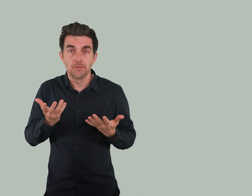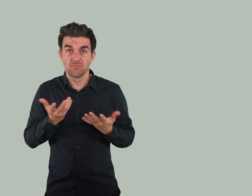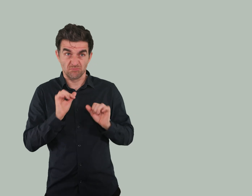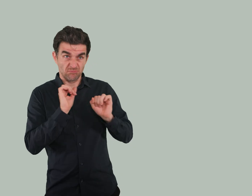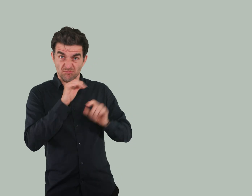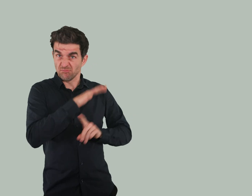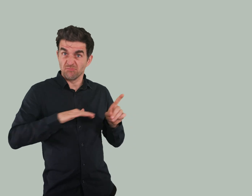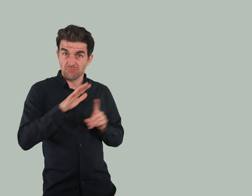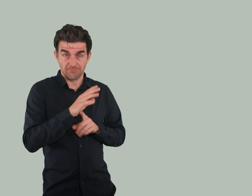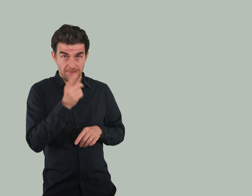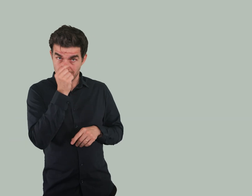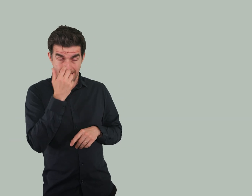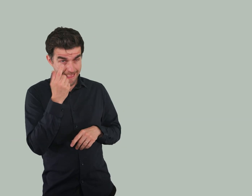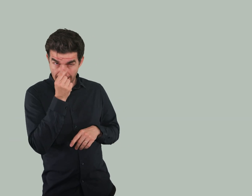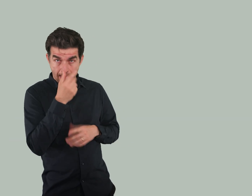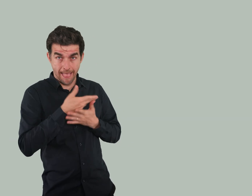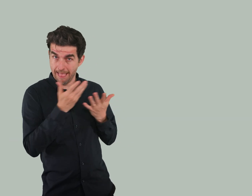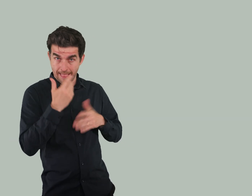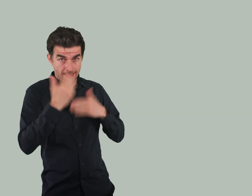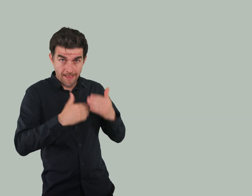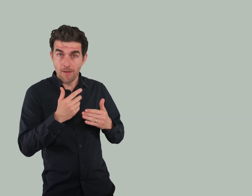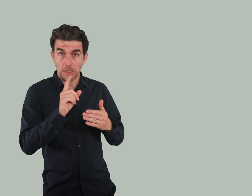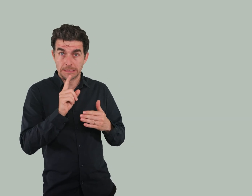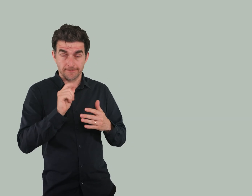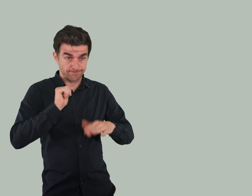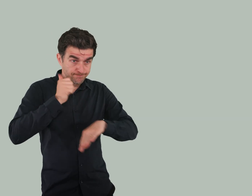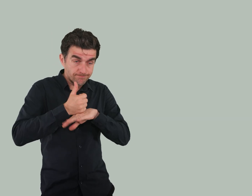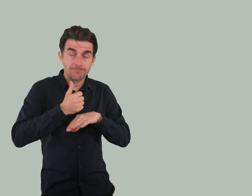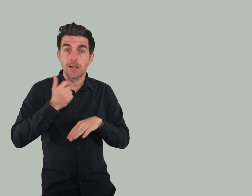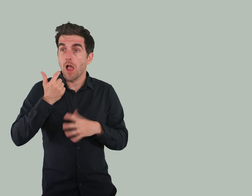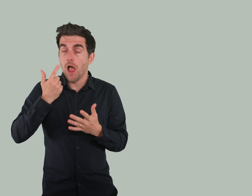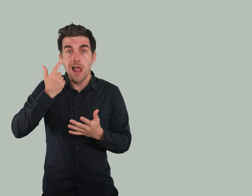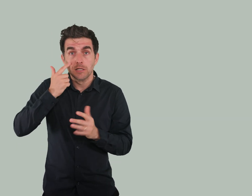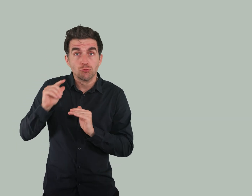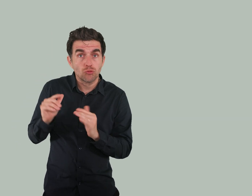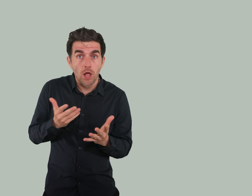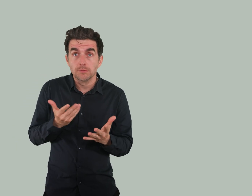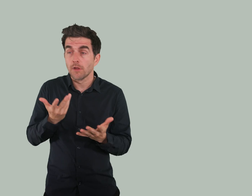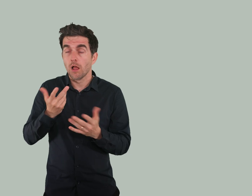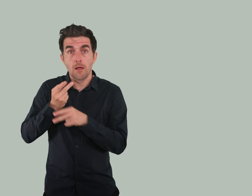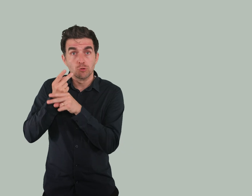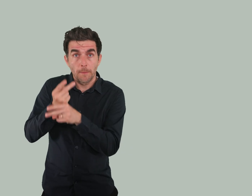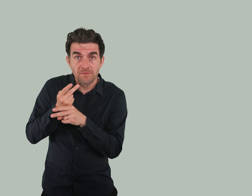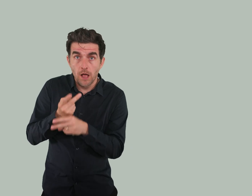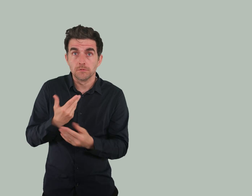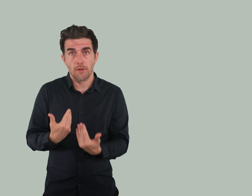It has the institutional capacity for structured induction and supervision.